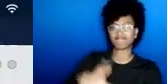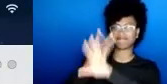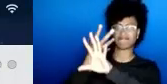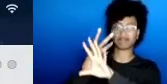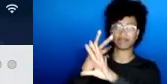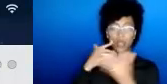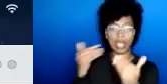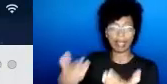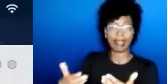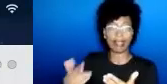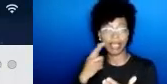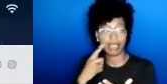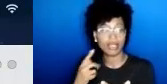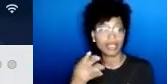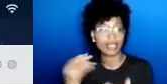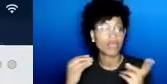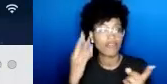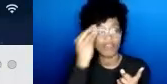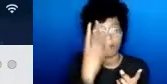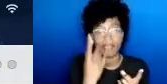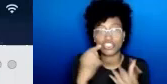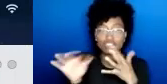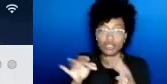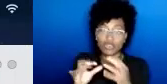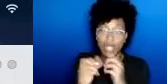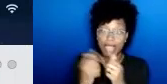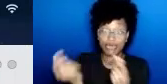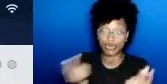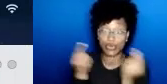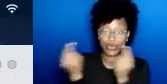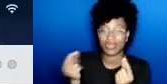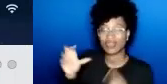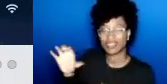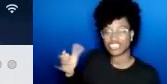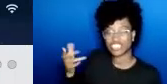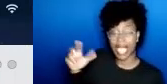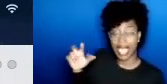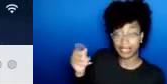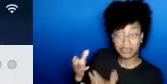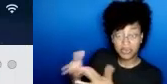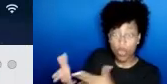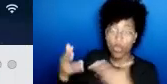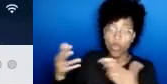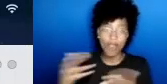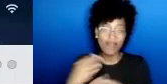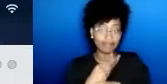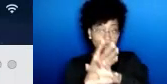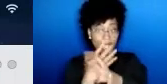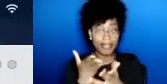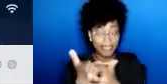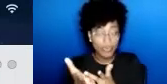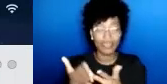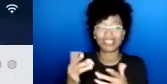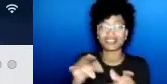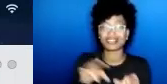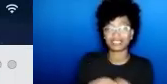over here on how to do it. 07:15:26 And likewise, for the life session,